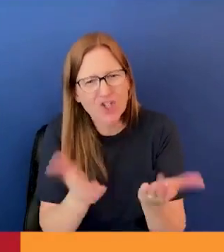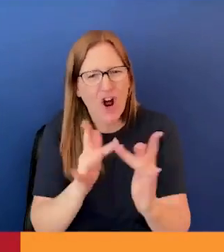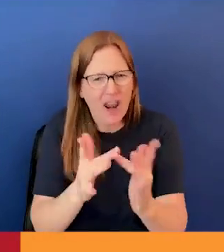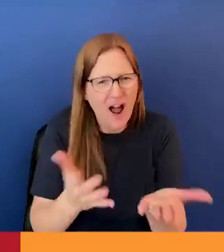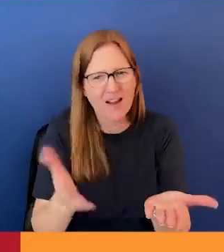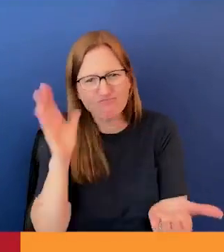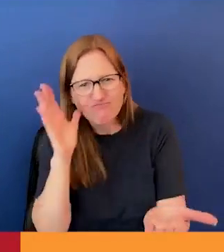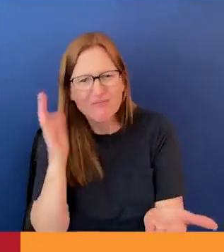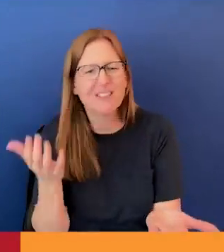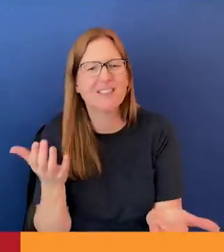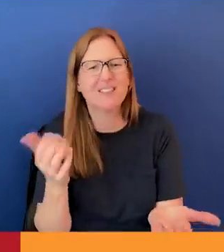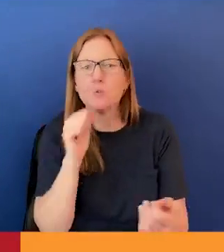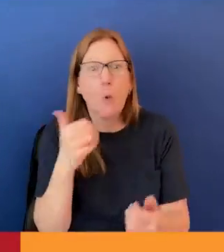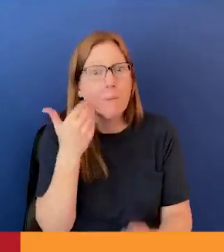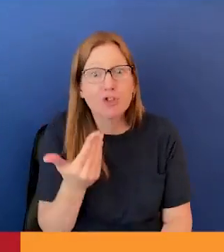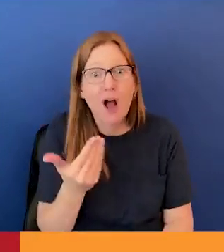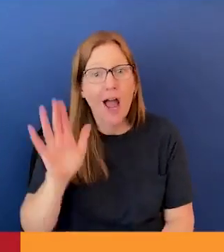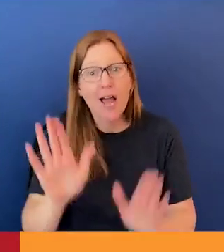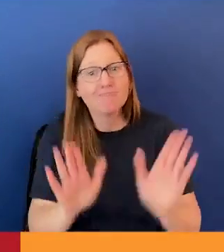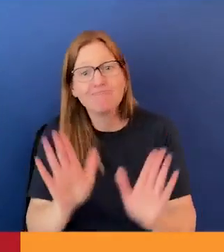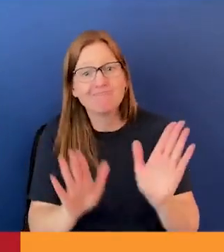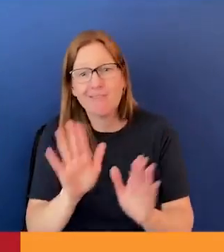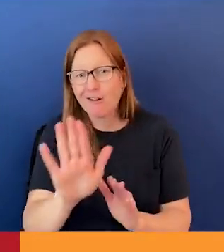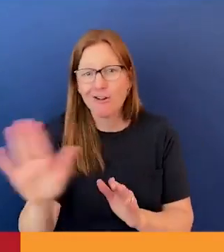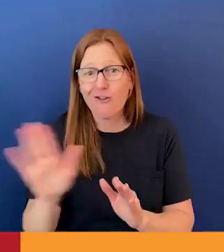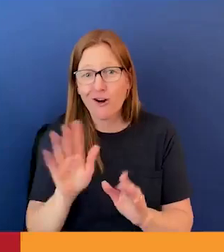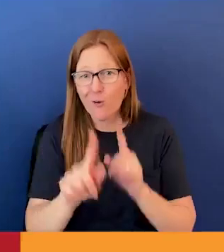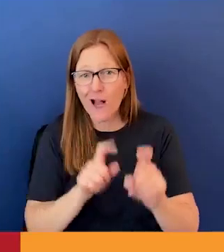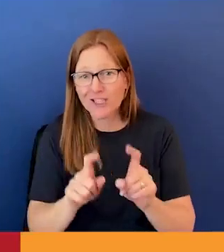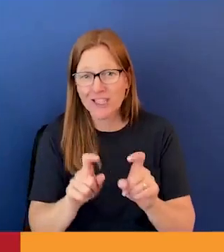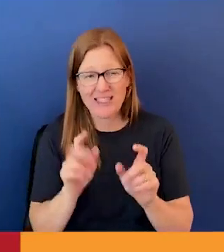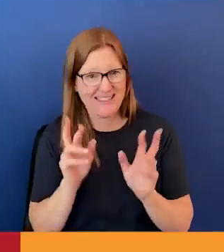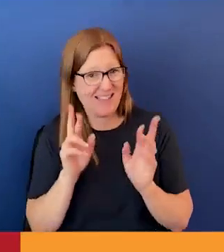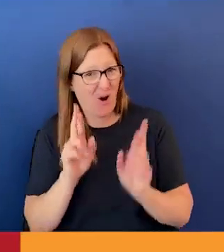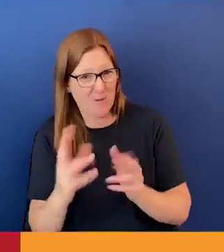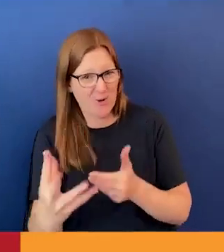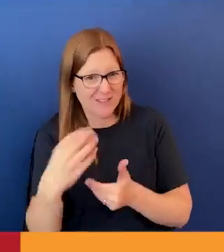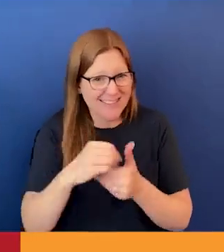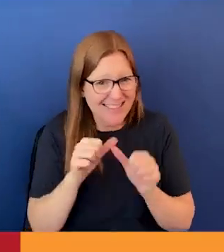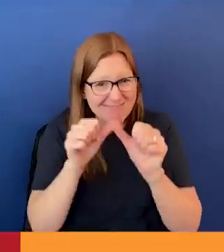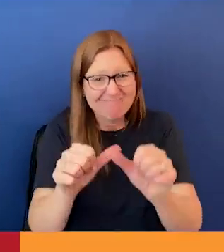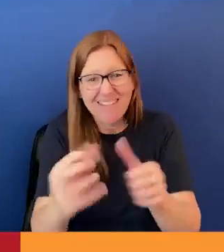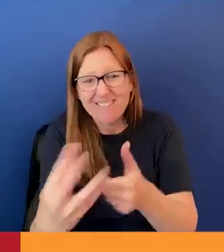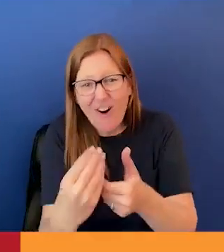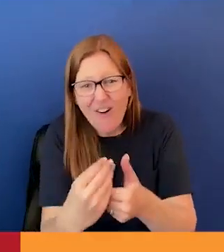So please don't be shy, ask your questions, and, we hope you stay involved in our part of the competition going forward.